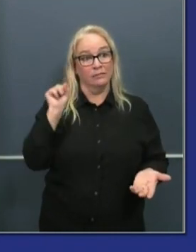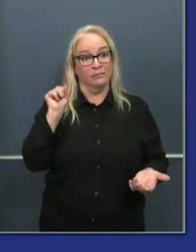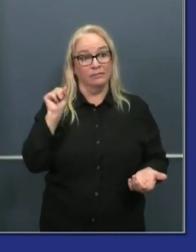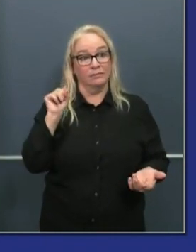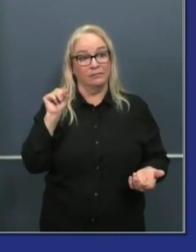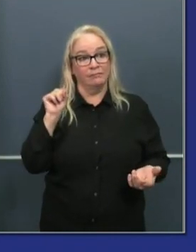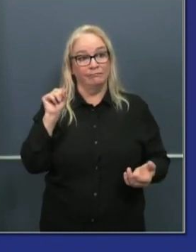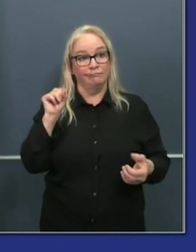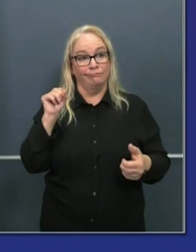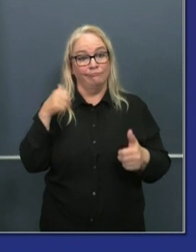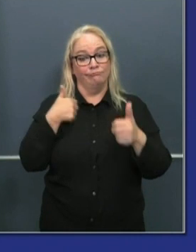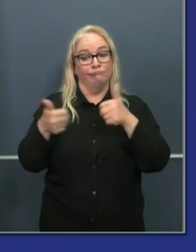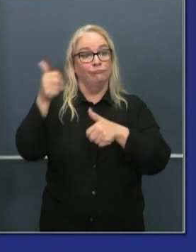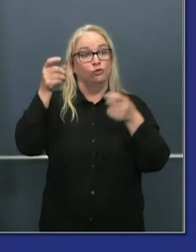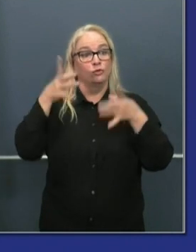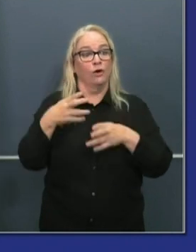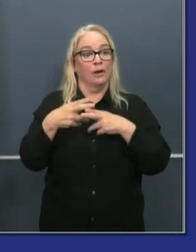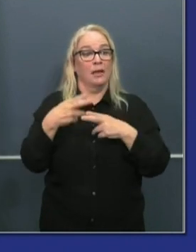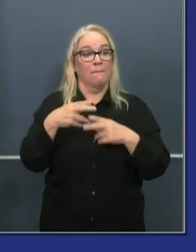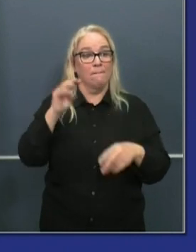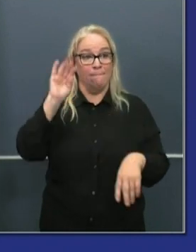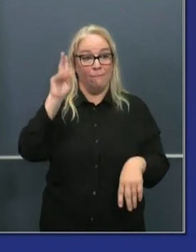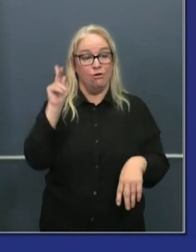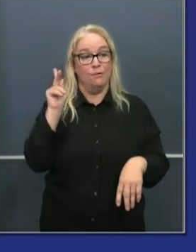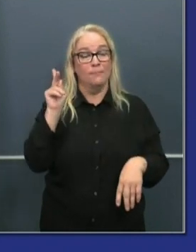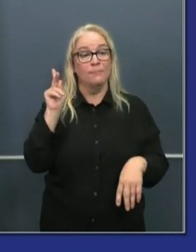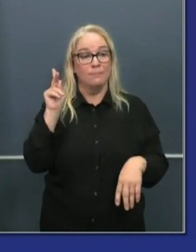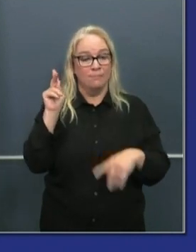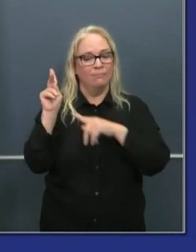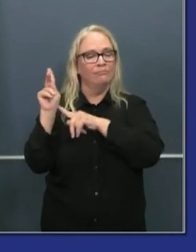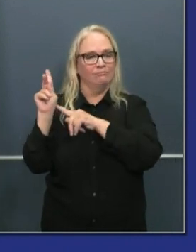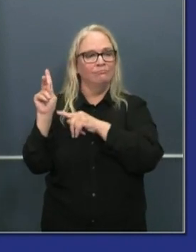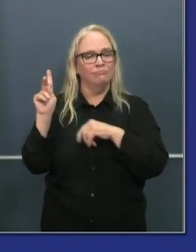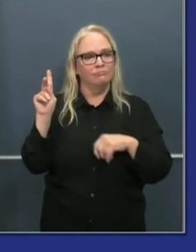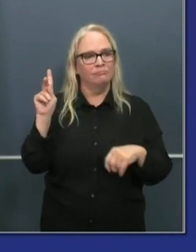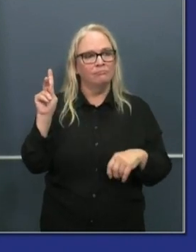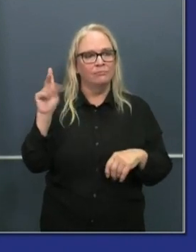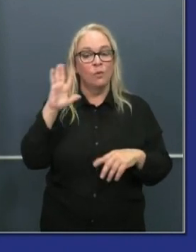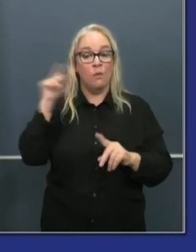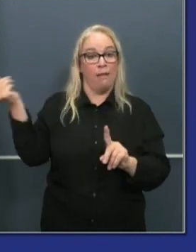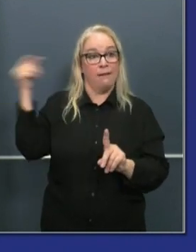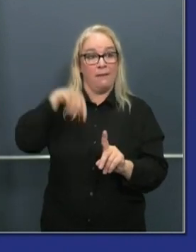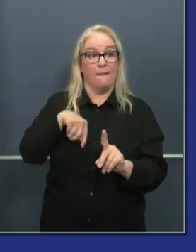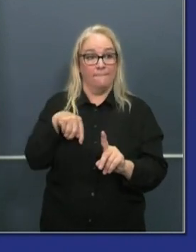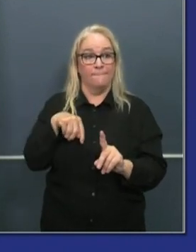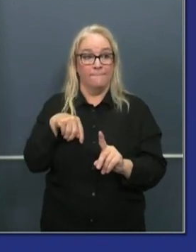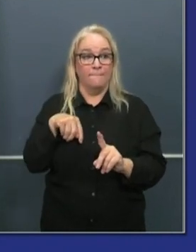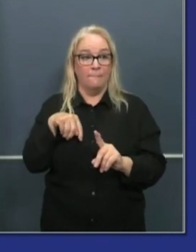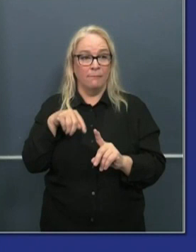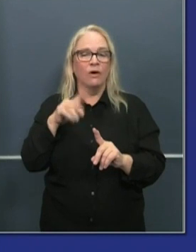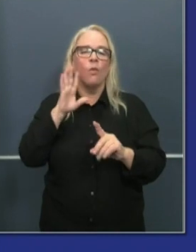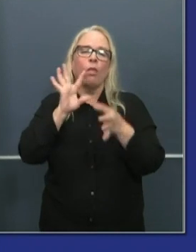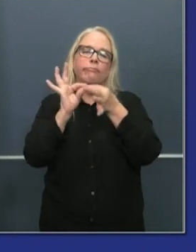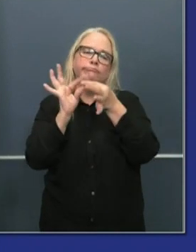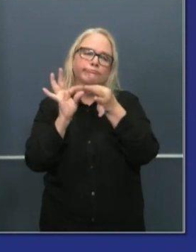ARE GOING TO AGGREGATE IN A MORE SYSTEMIC WAY SOME ENFORCEMENT HERE AT THE OFFICE OF EMERGENCY SERVICES. I'M PLEASED WE HAVE THE